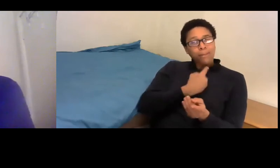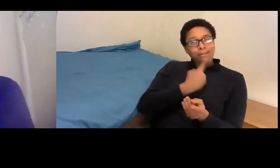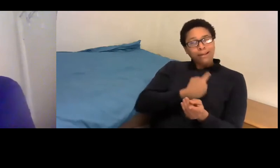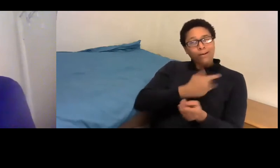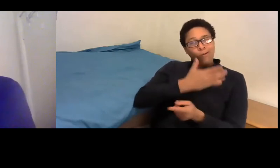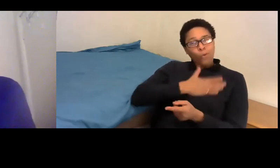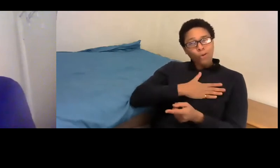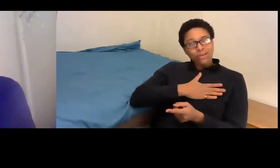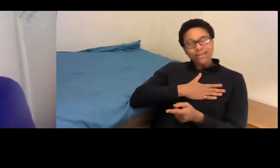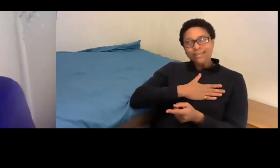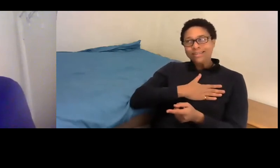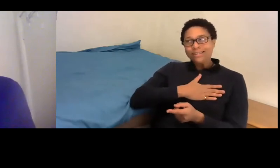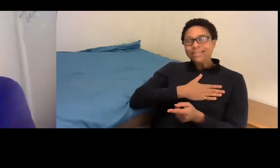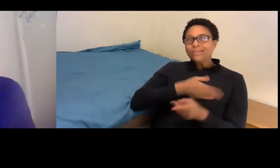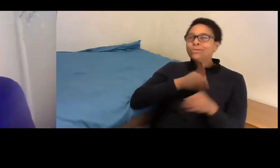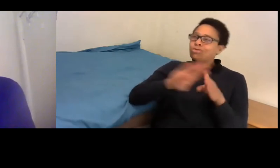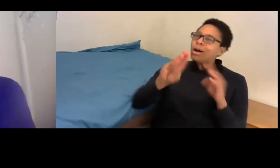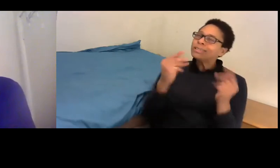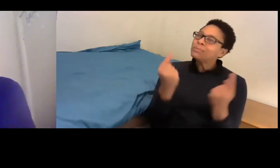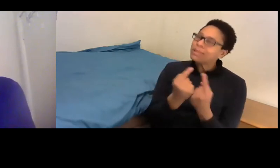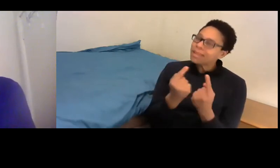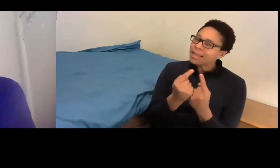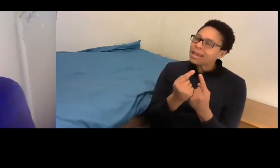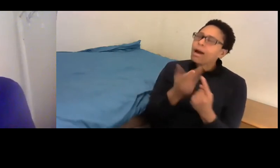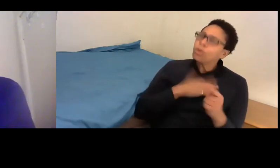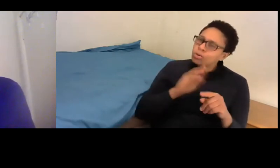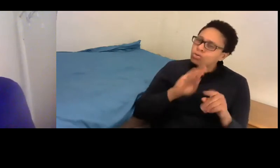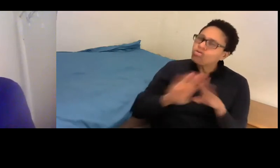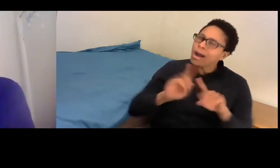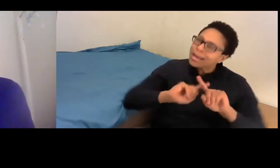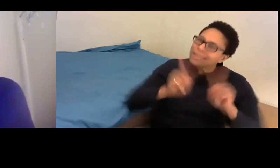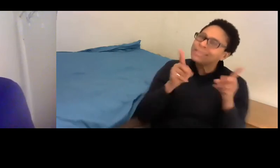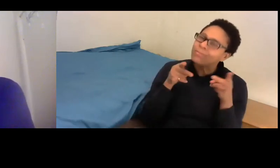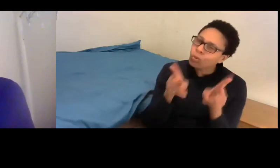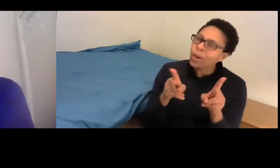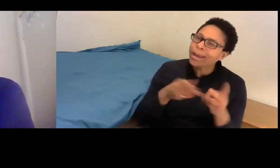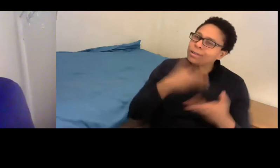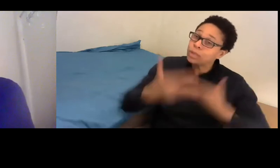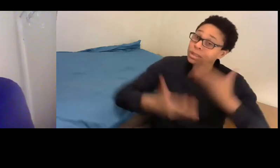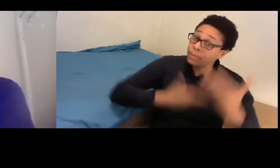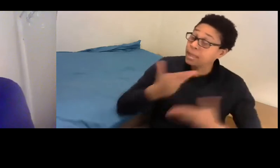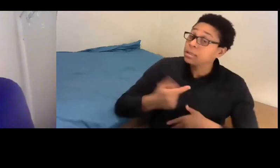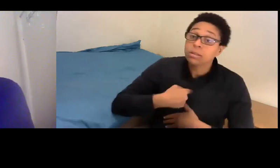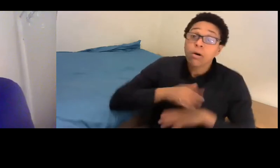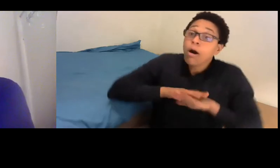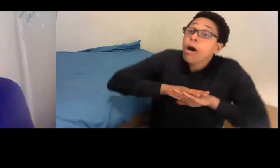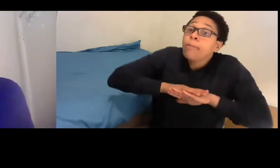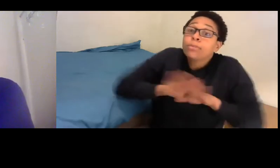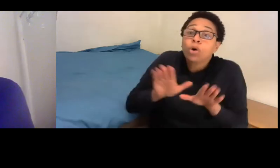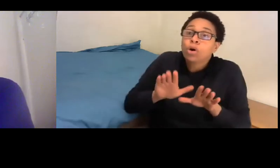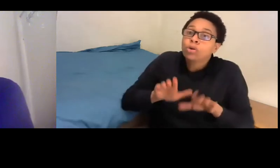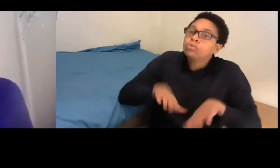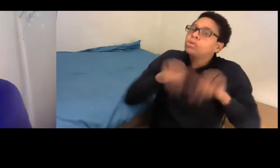just a new way that I want to try and explain this. So I'm actually not going to start with doctrines and sacred texts like